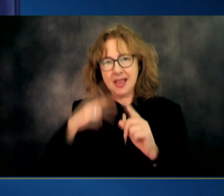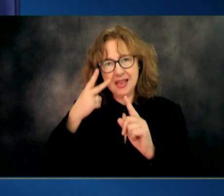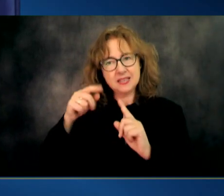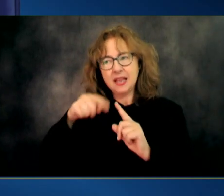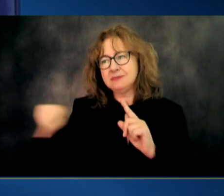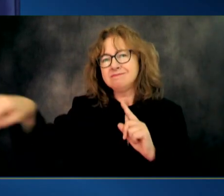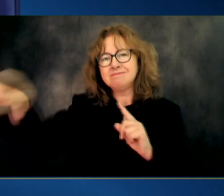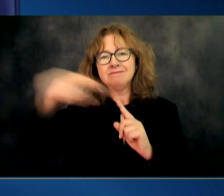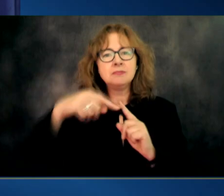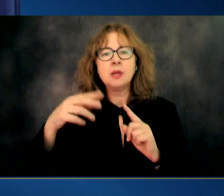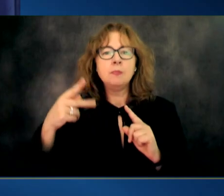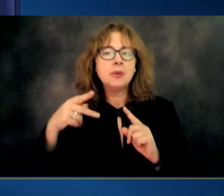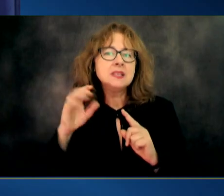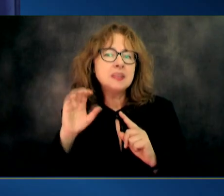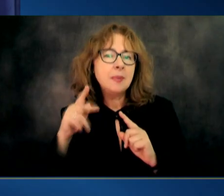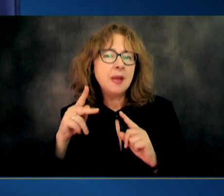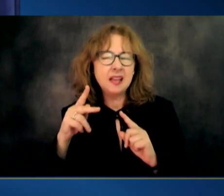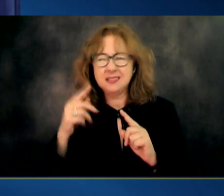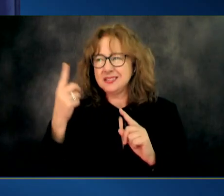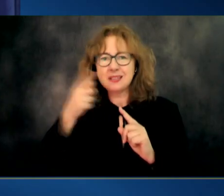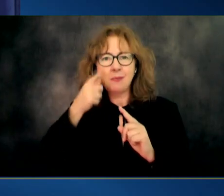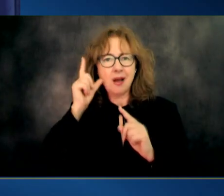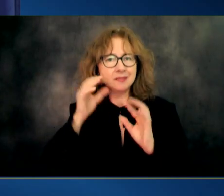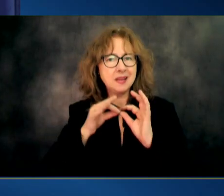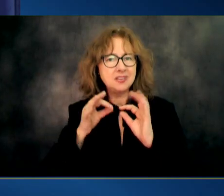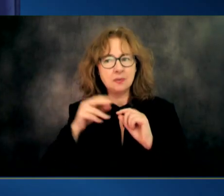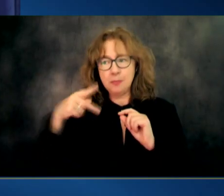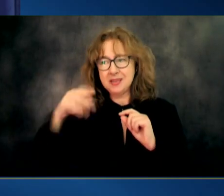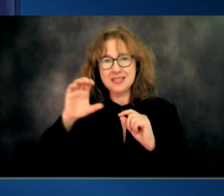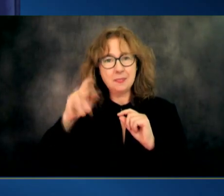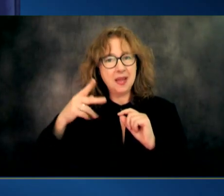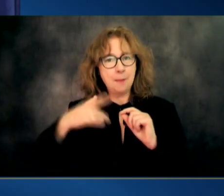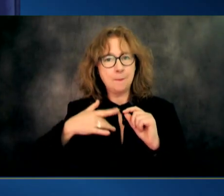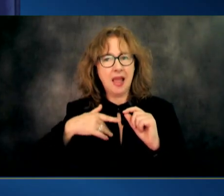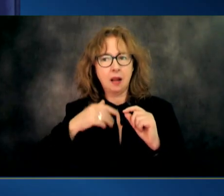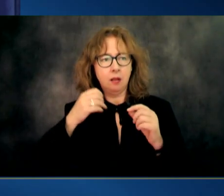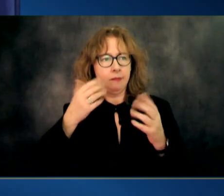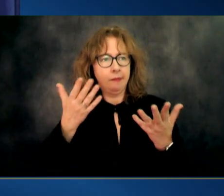you know, had mentioned, a lot of our PCPs are not very aware of sickle cell disease,